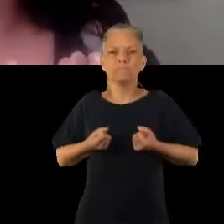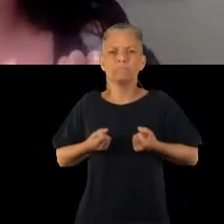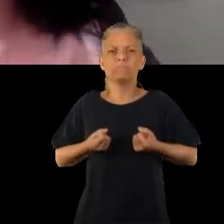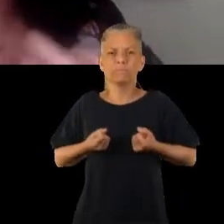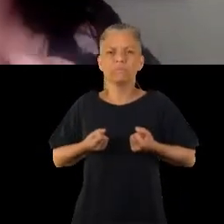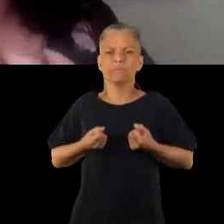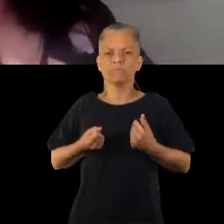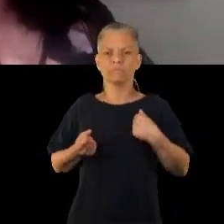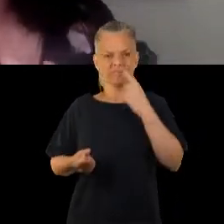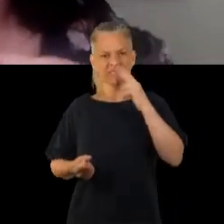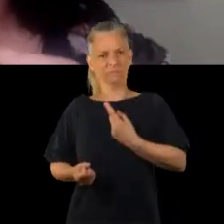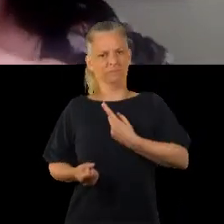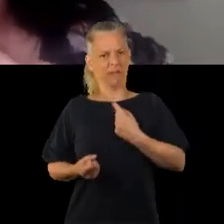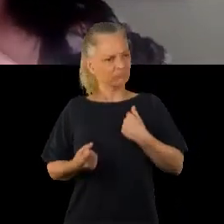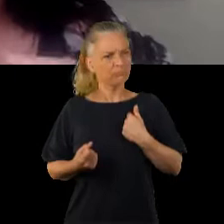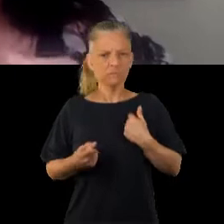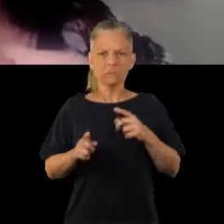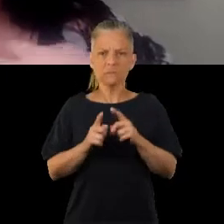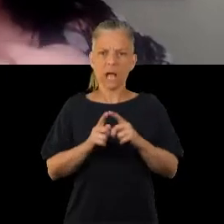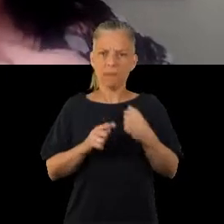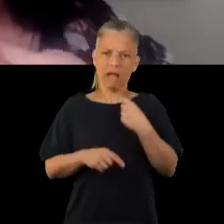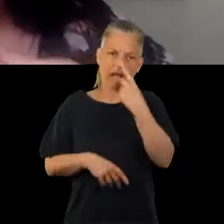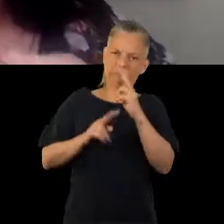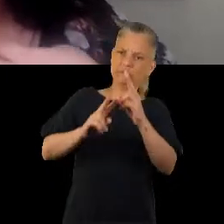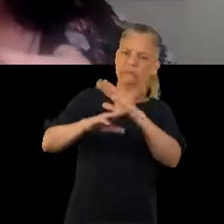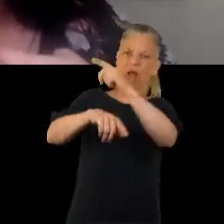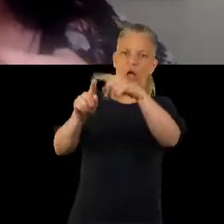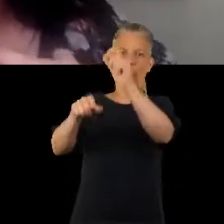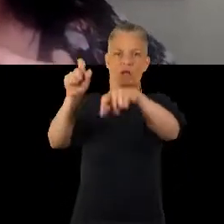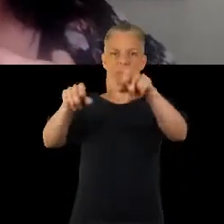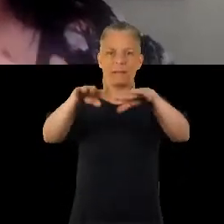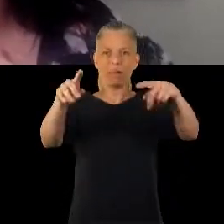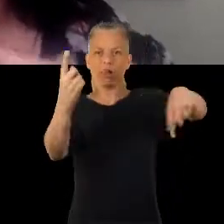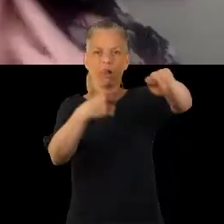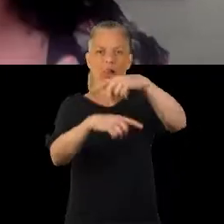community. And then also like, actually, I want to participate and help and I want to get better.